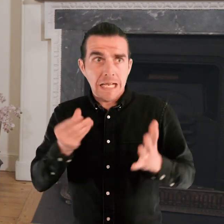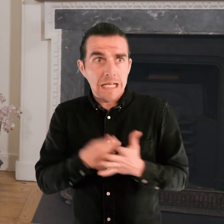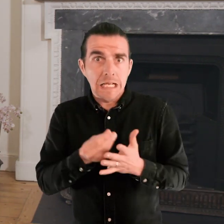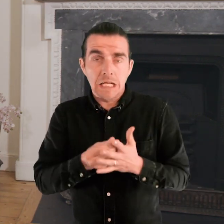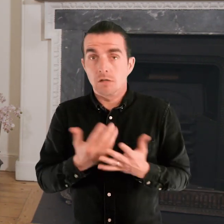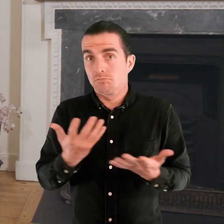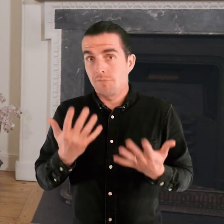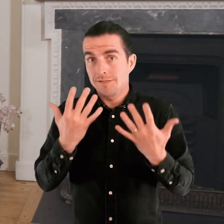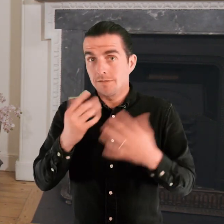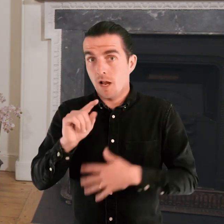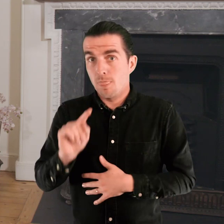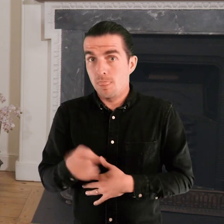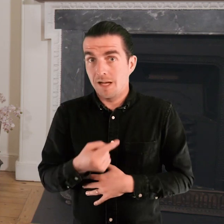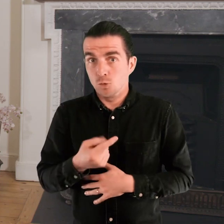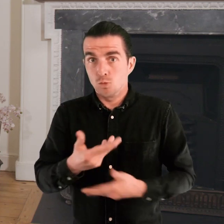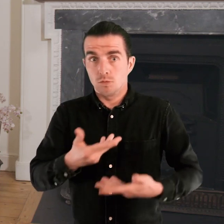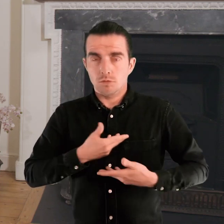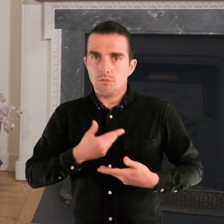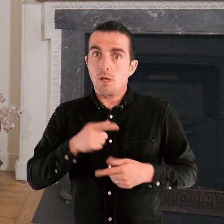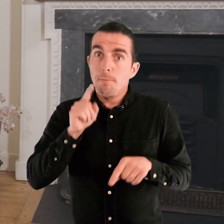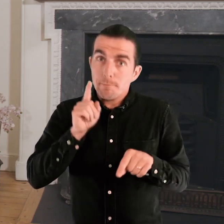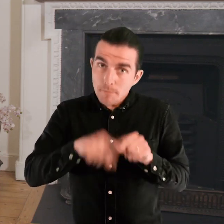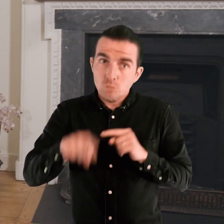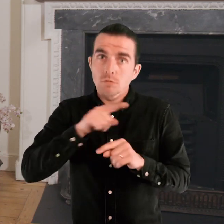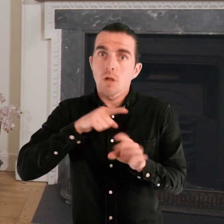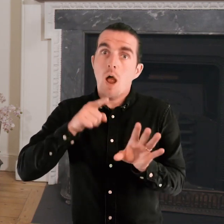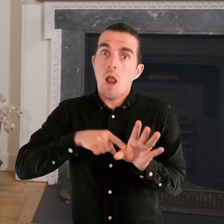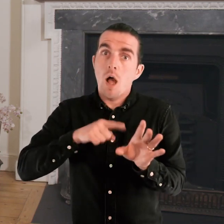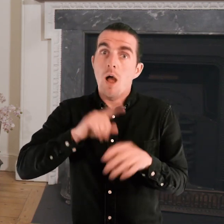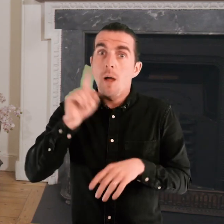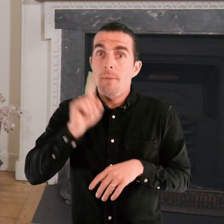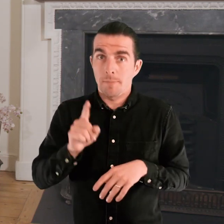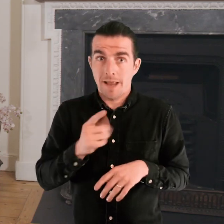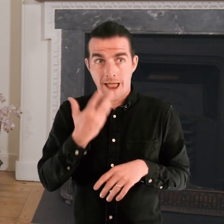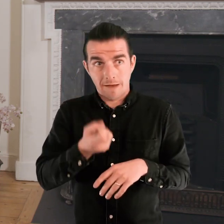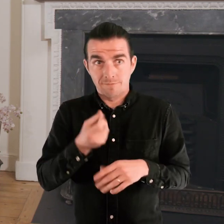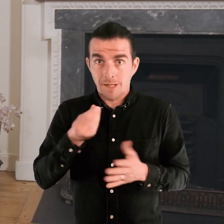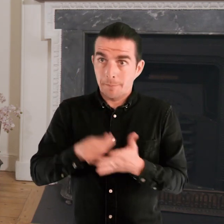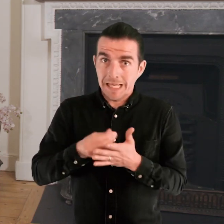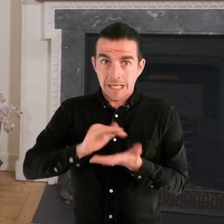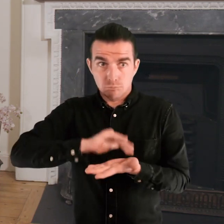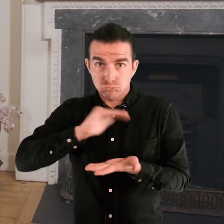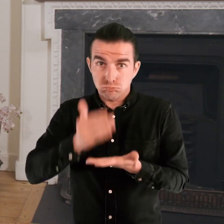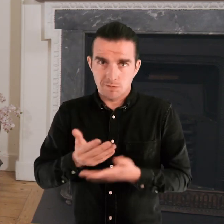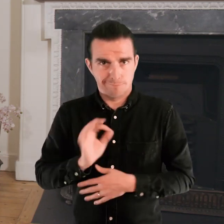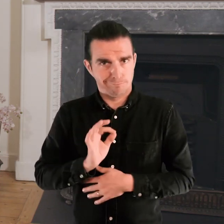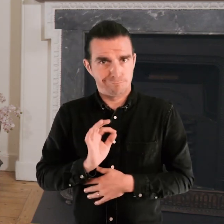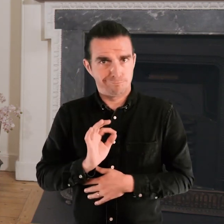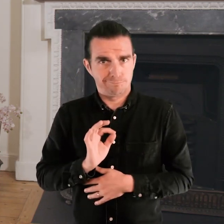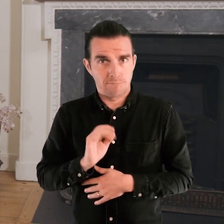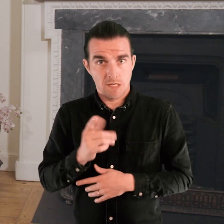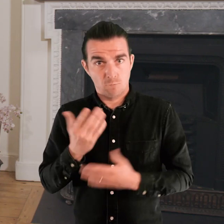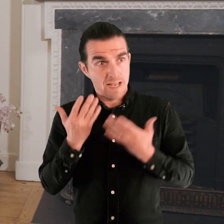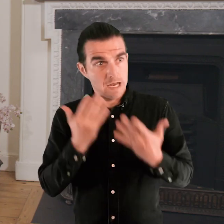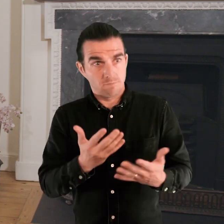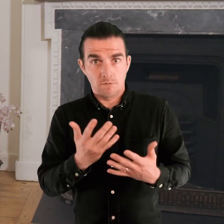and £10,000 is a large sum, particularly for most young people who’ve got nothing like that, in the form of savings, if any at all.